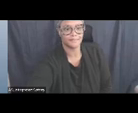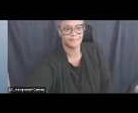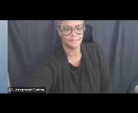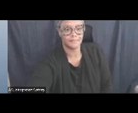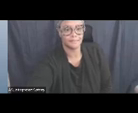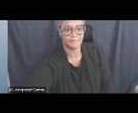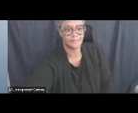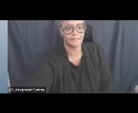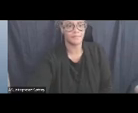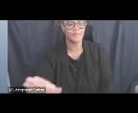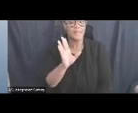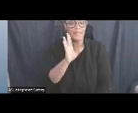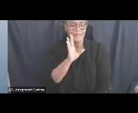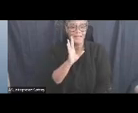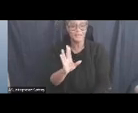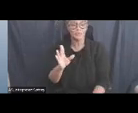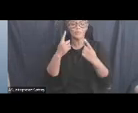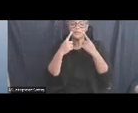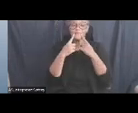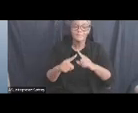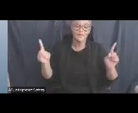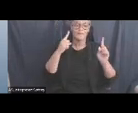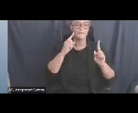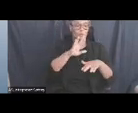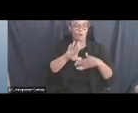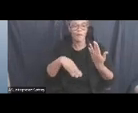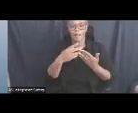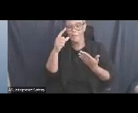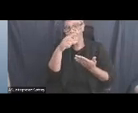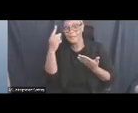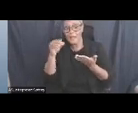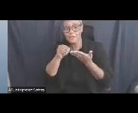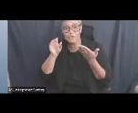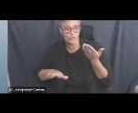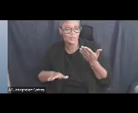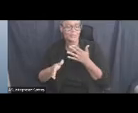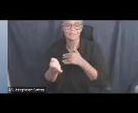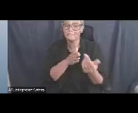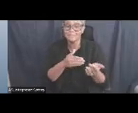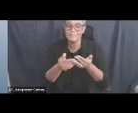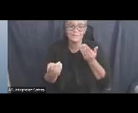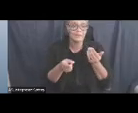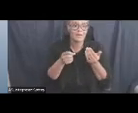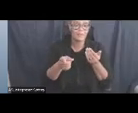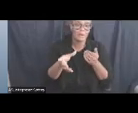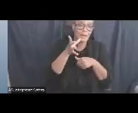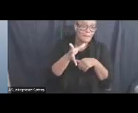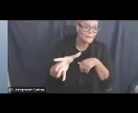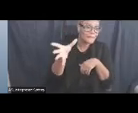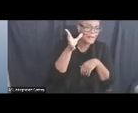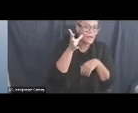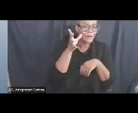belongs to all of us. Whether you're a parent, an educator, a service provider, or a system leader,